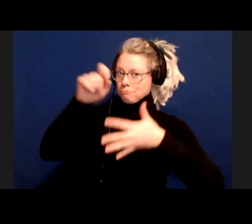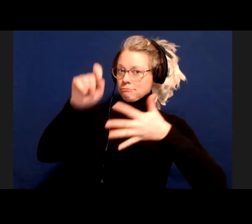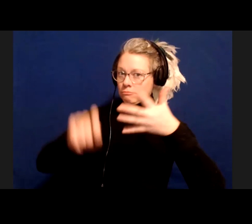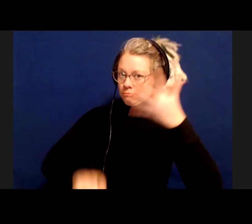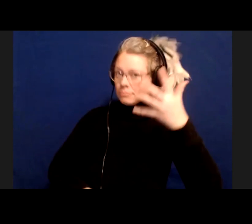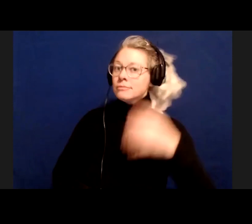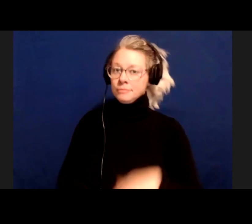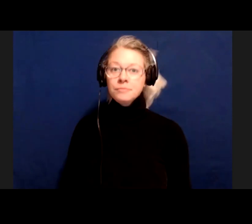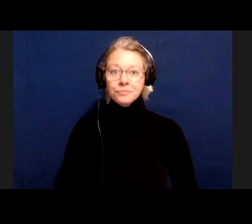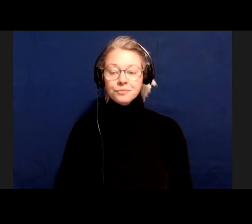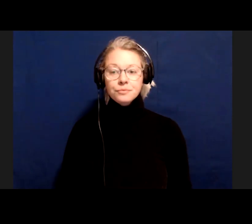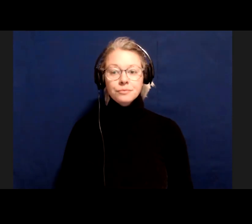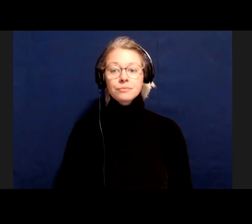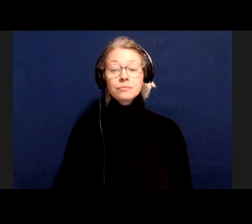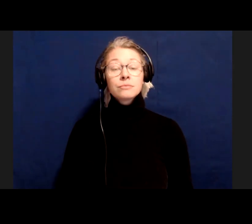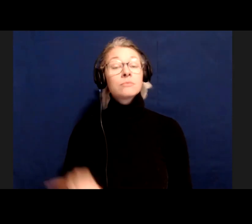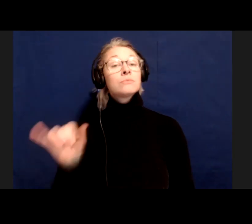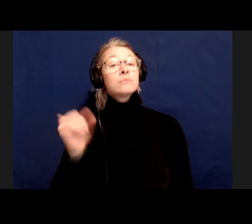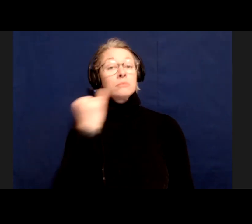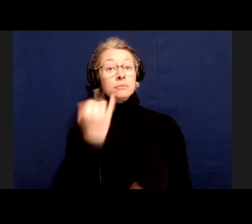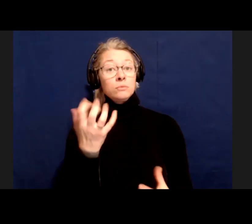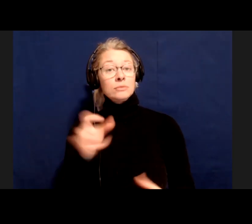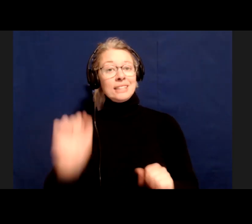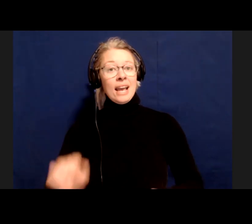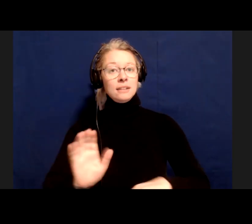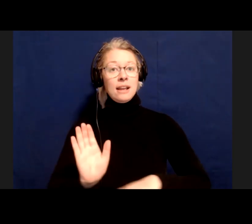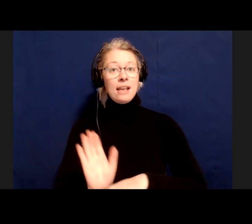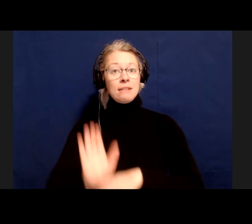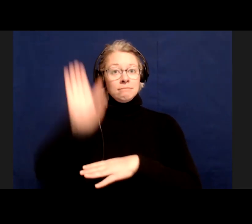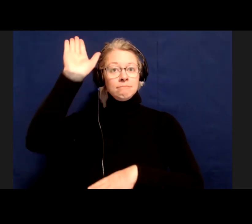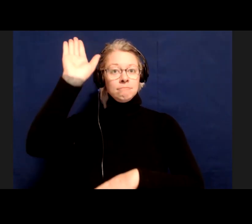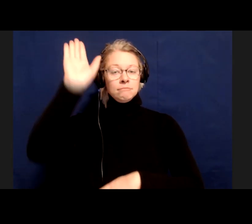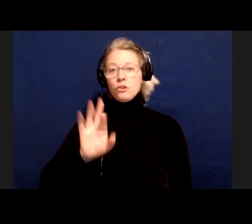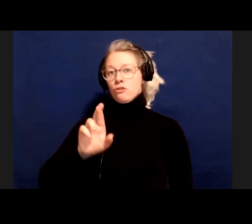Also, you can raise your hand and there's a raise hand function at the bottom, I think